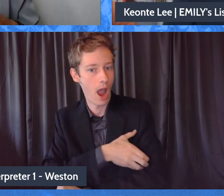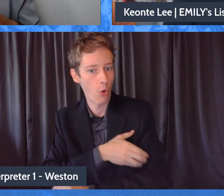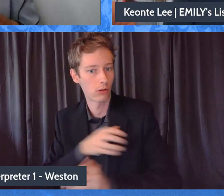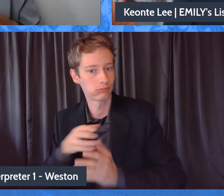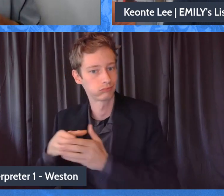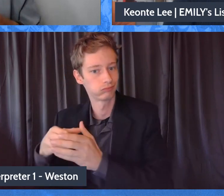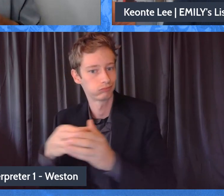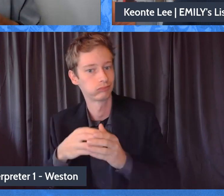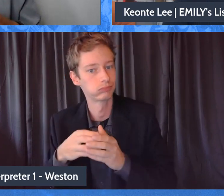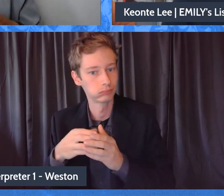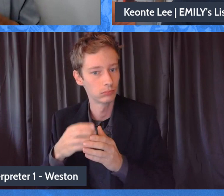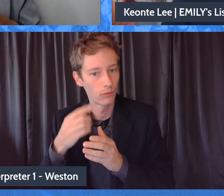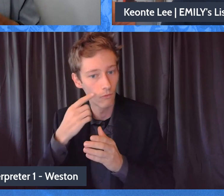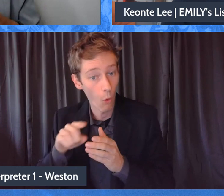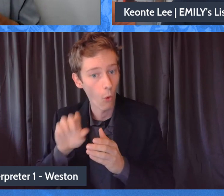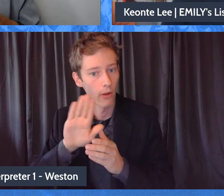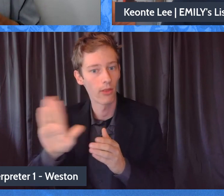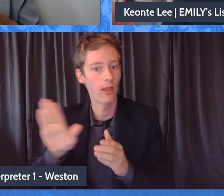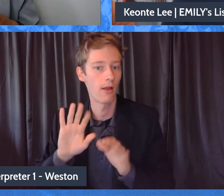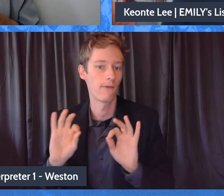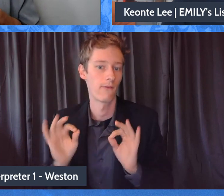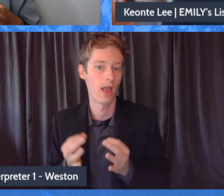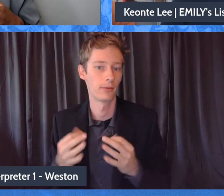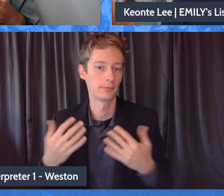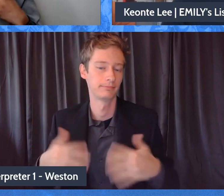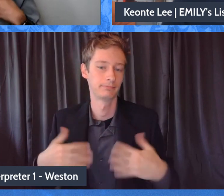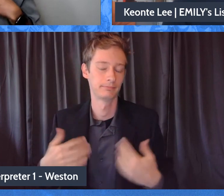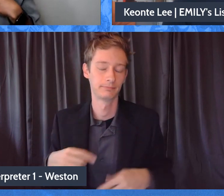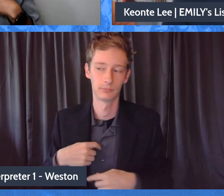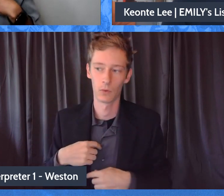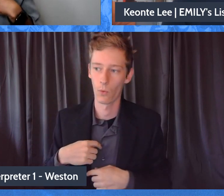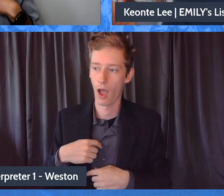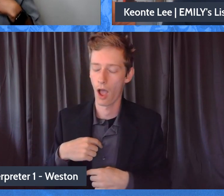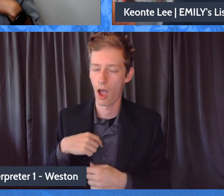And so, I was able to take my experience,